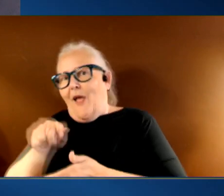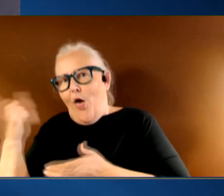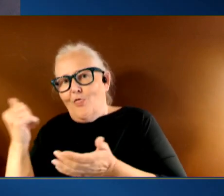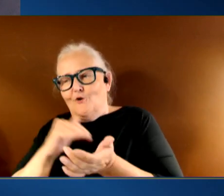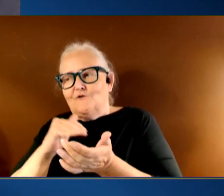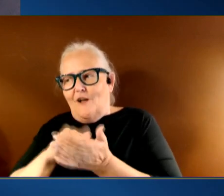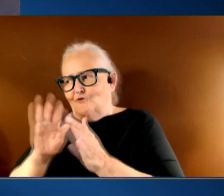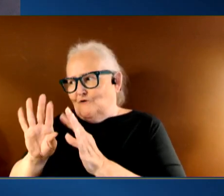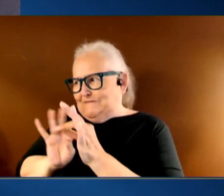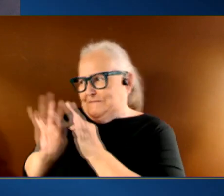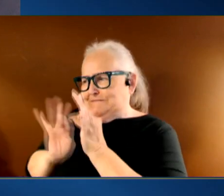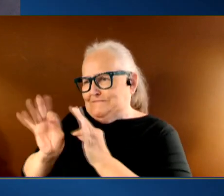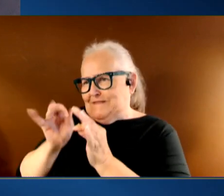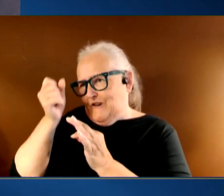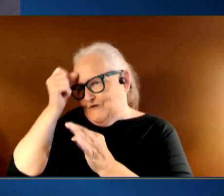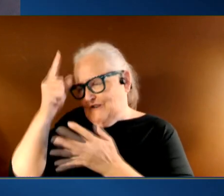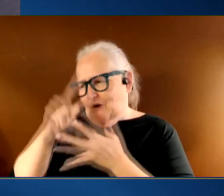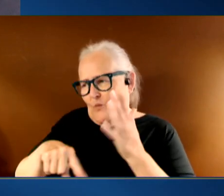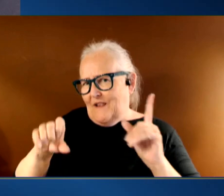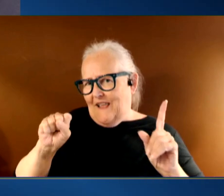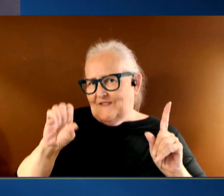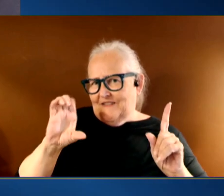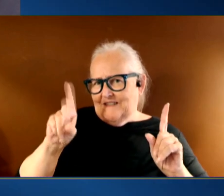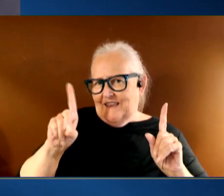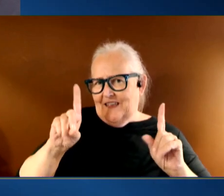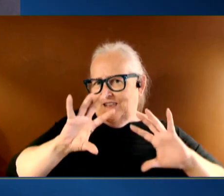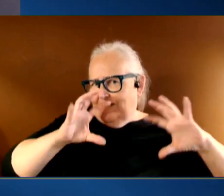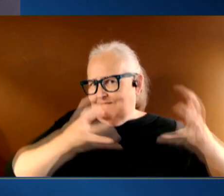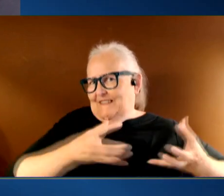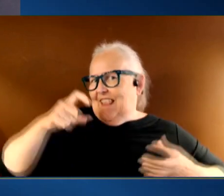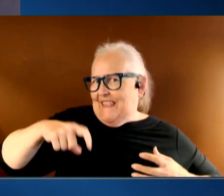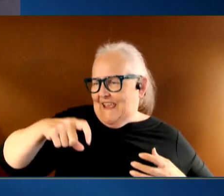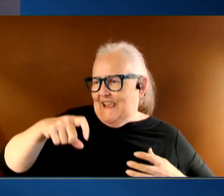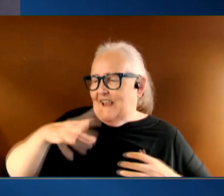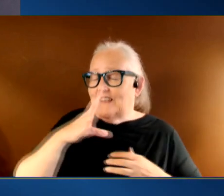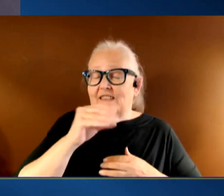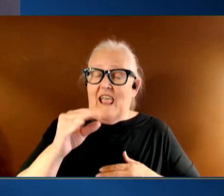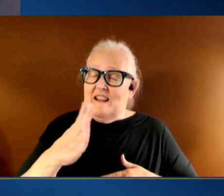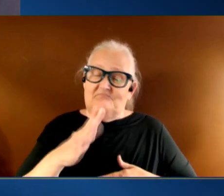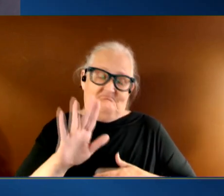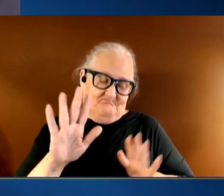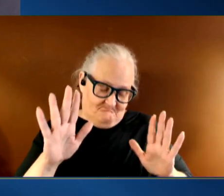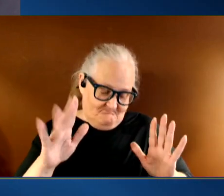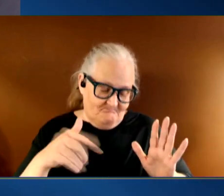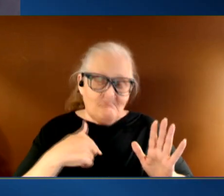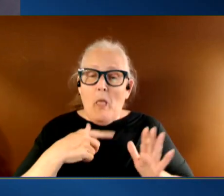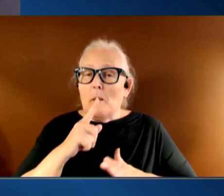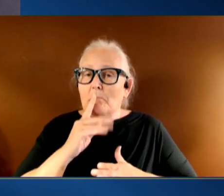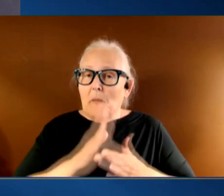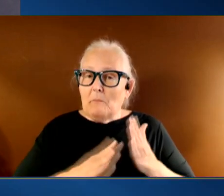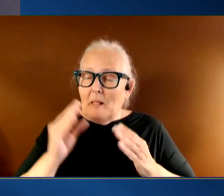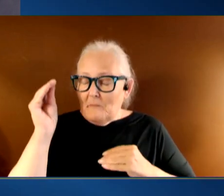disease community. And it is the reason, in my humble opinion, why we have been so successful